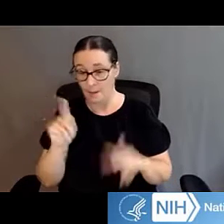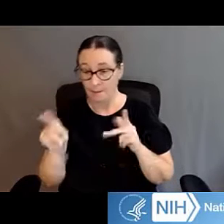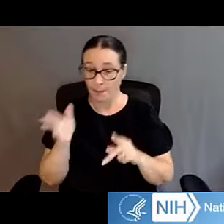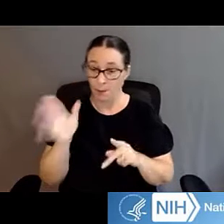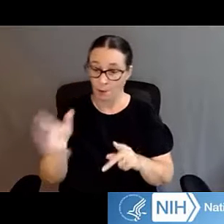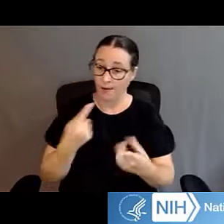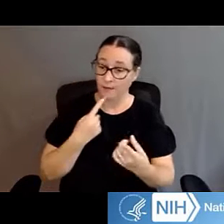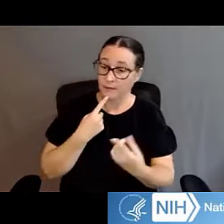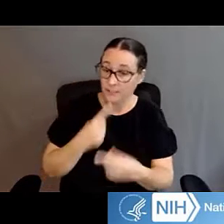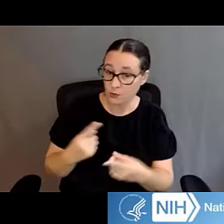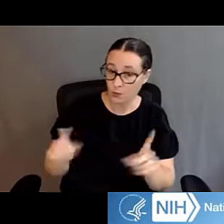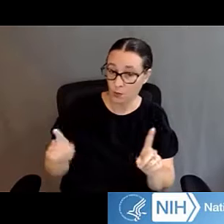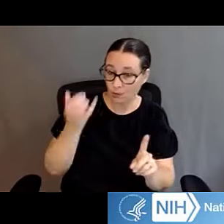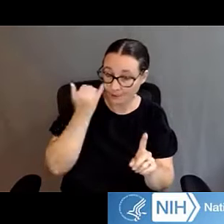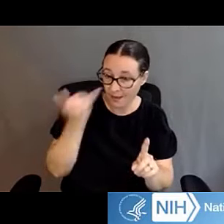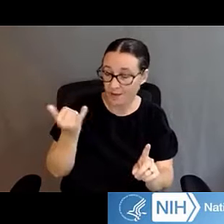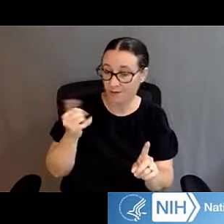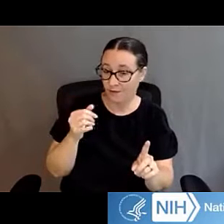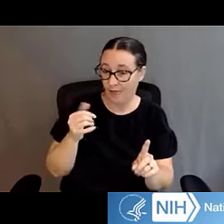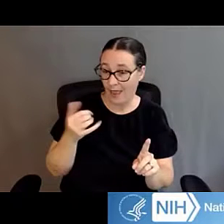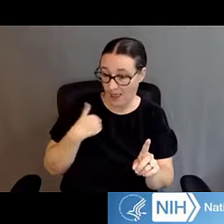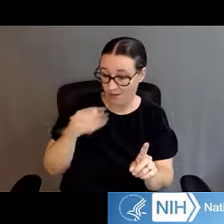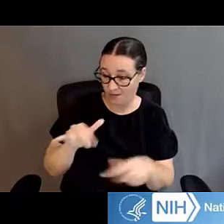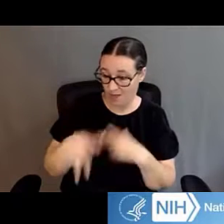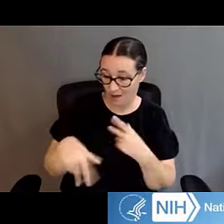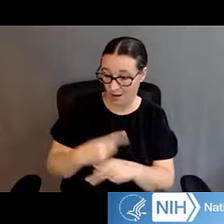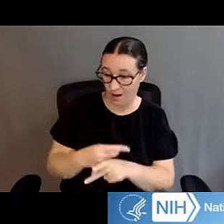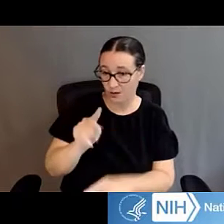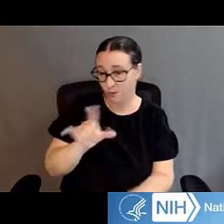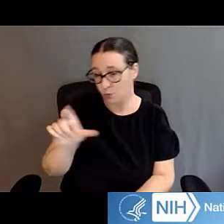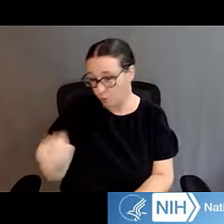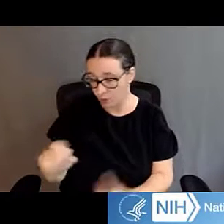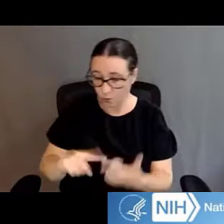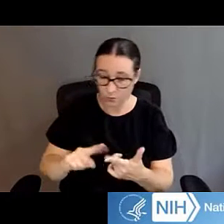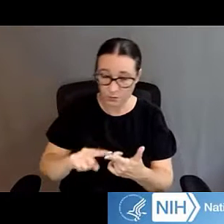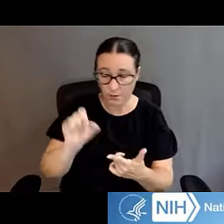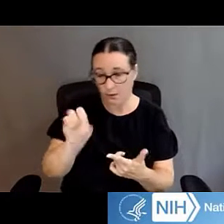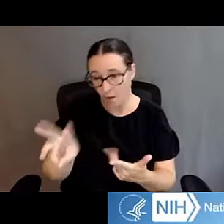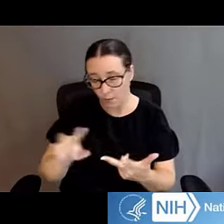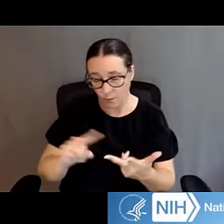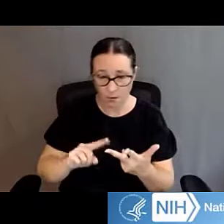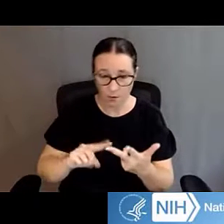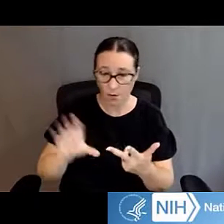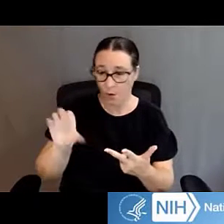if there are such tools or such software or code and where they can be found